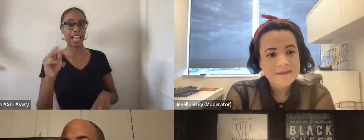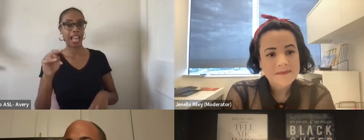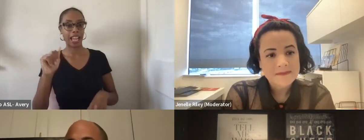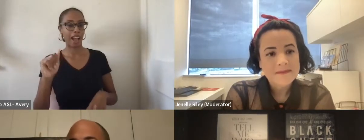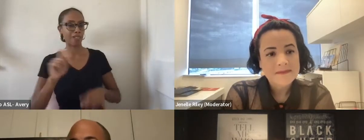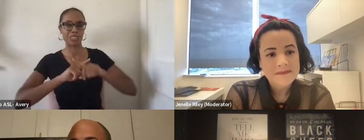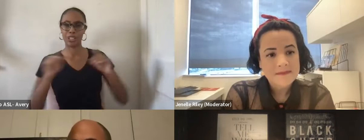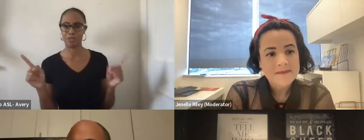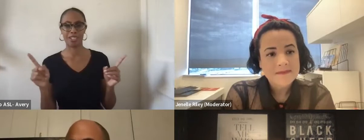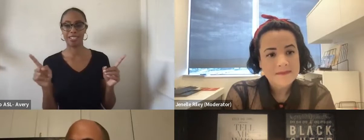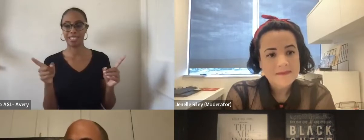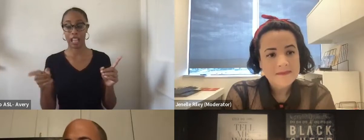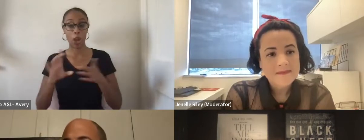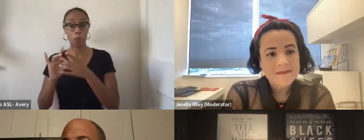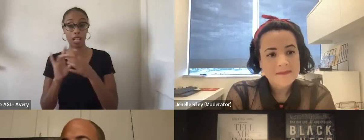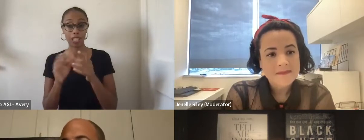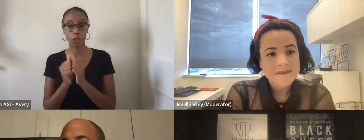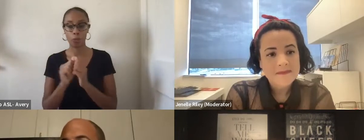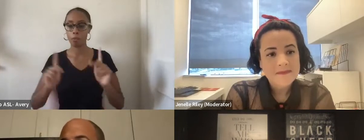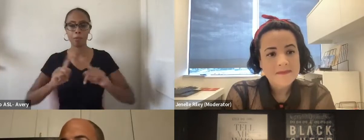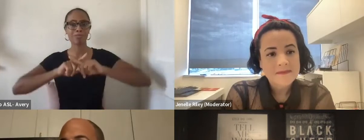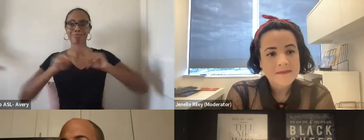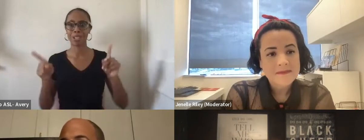But there was something about perhaps both of them created what felt like very personal